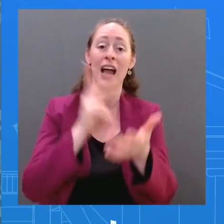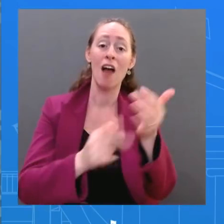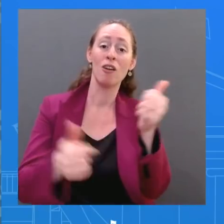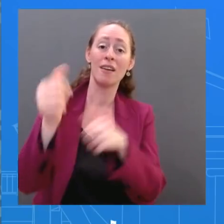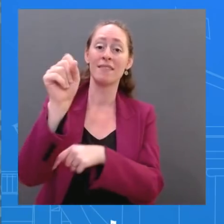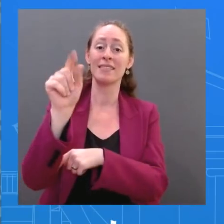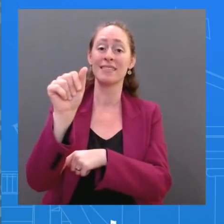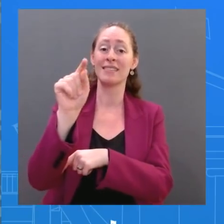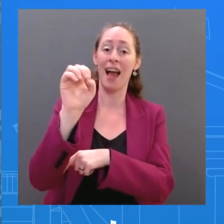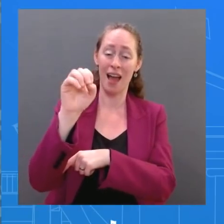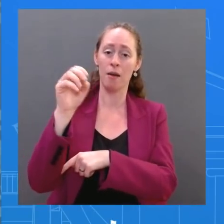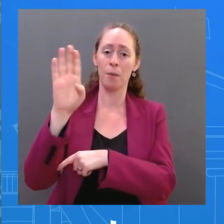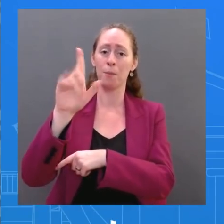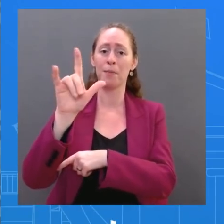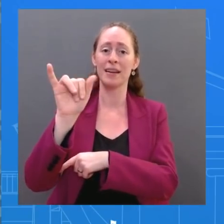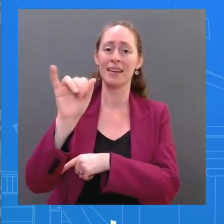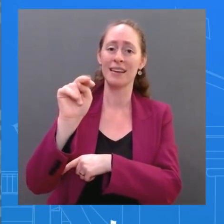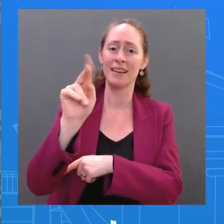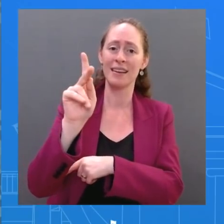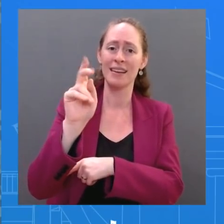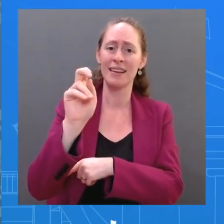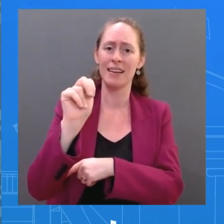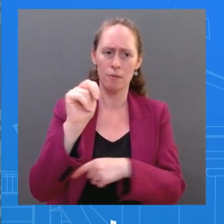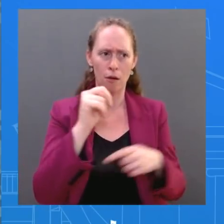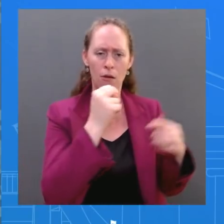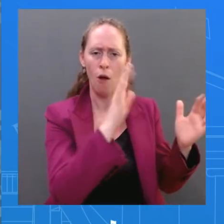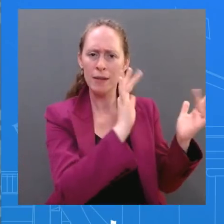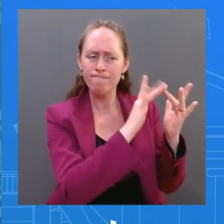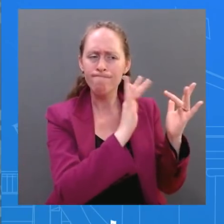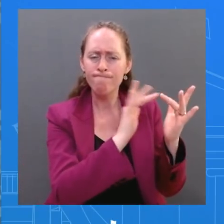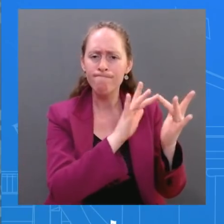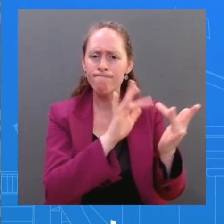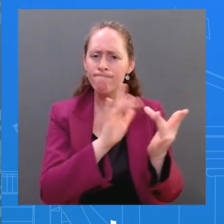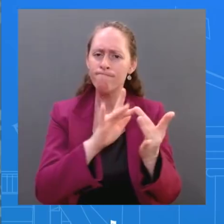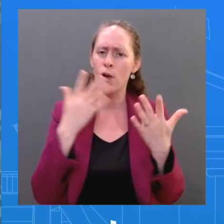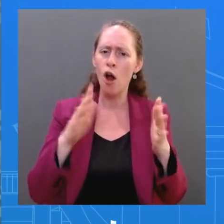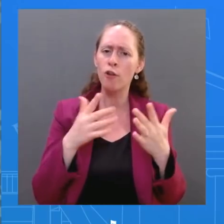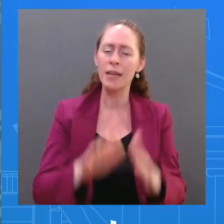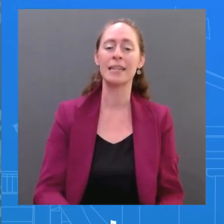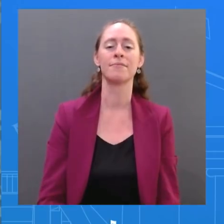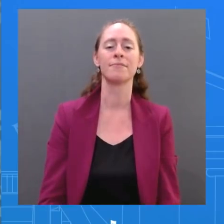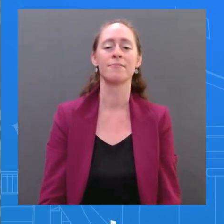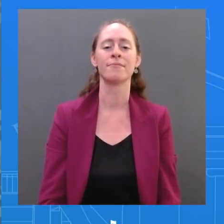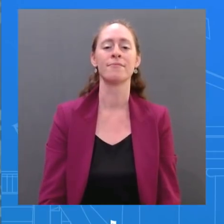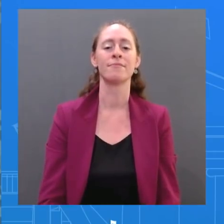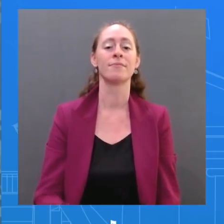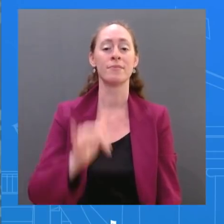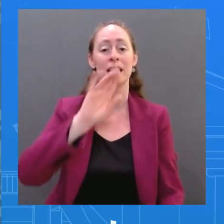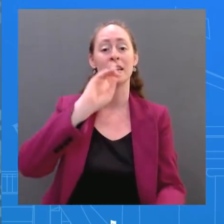National Security Advisor Sullivan most recently spoke to -- to the family twice in the past, I would say, 10 days.